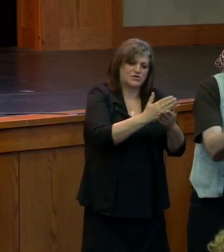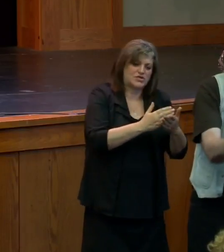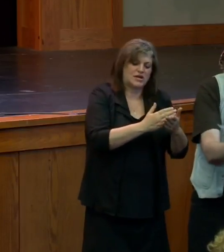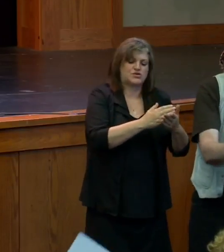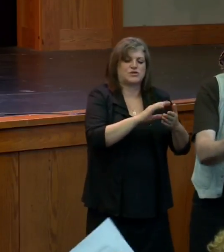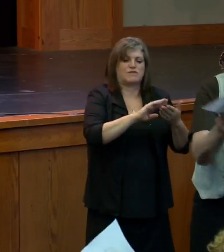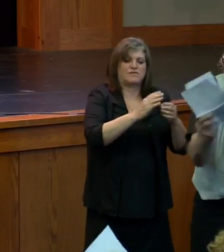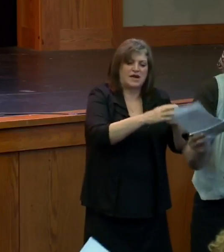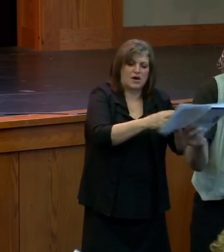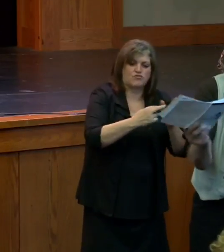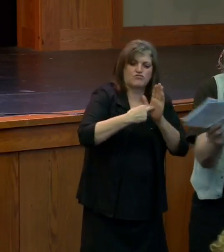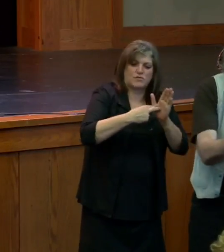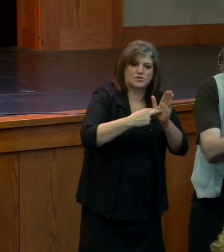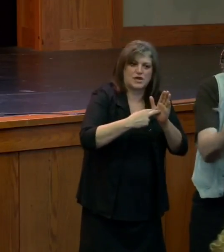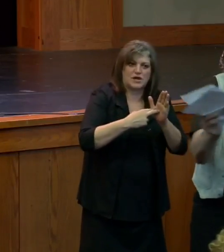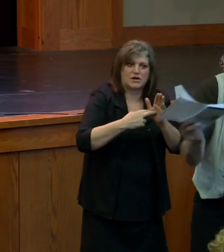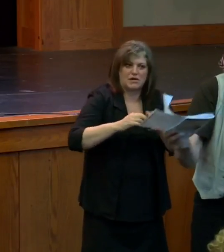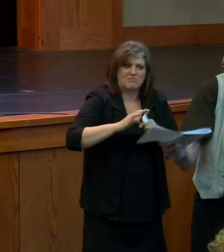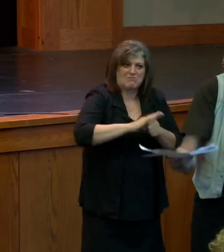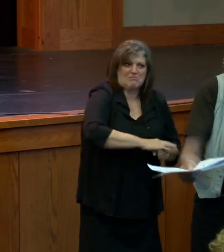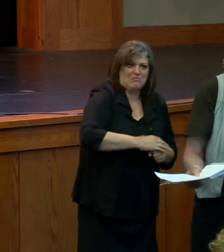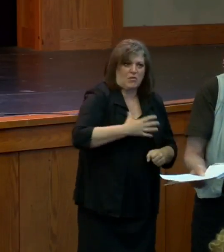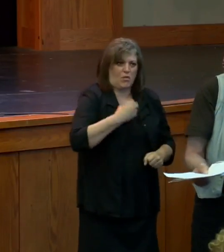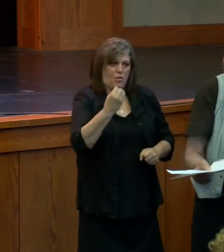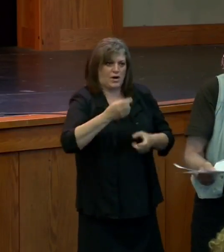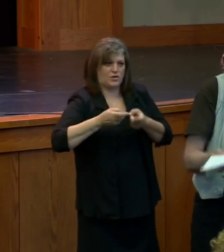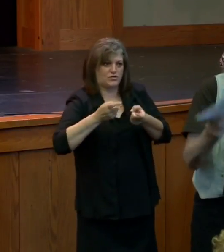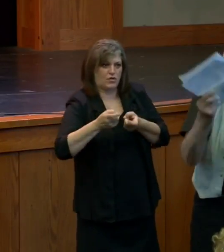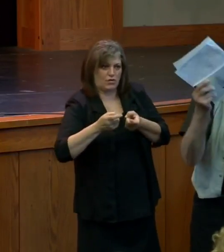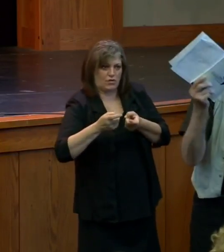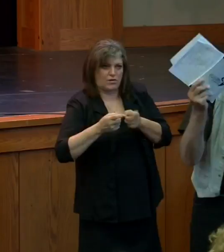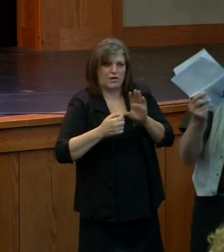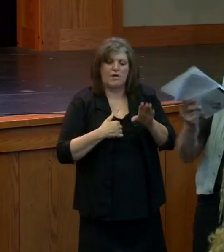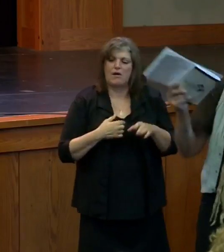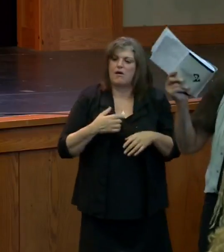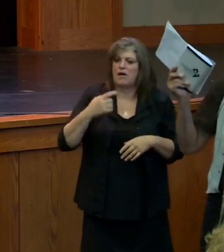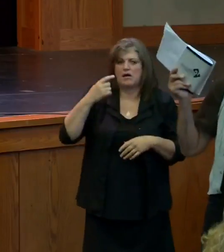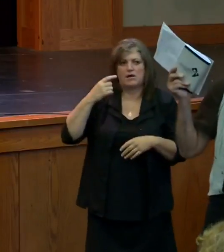SECTION OF THE STATE REPRESENTED DEMOCRATICALLY AND I DO NOT